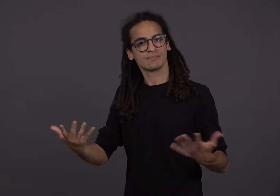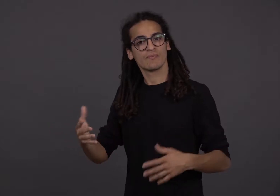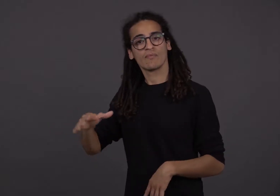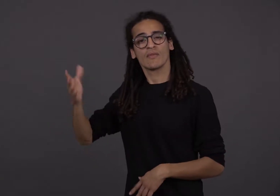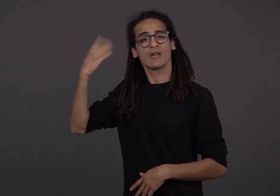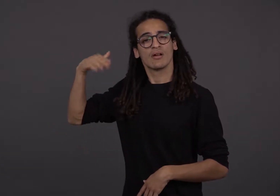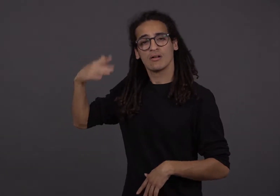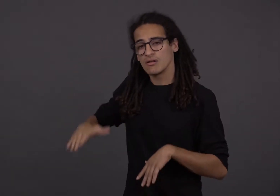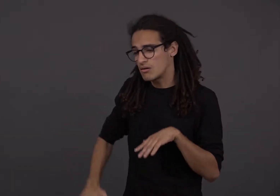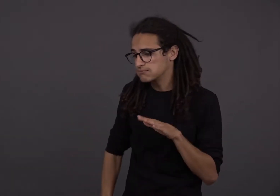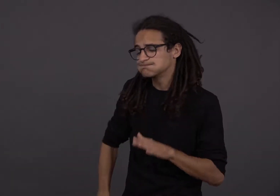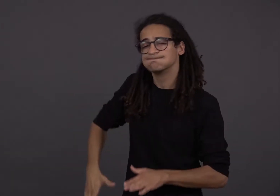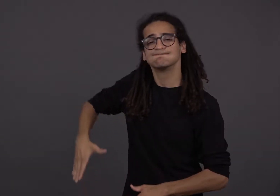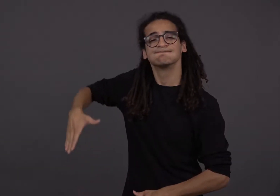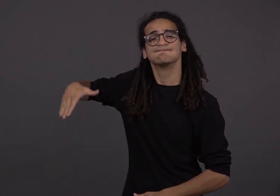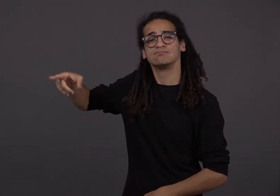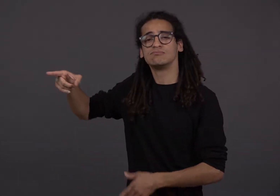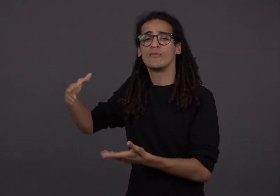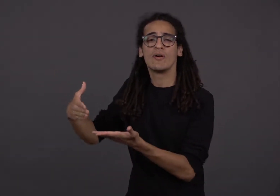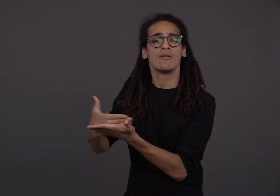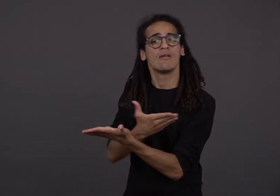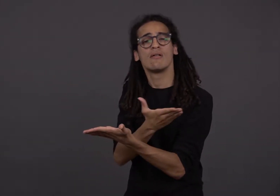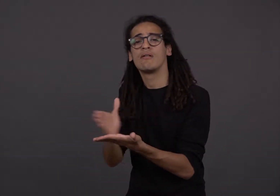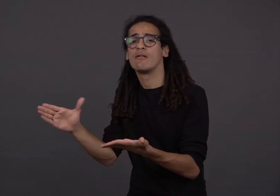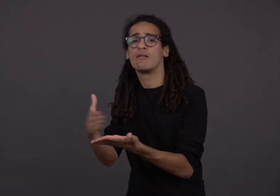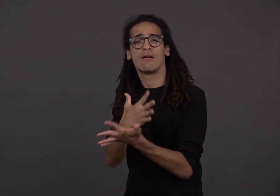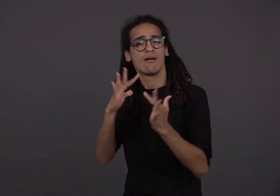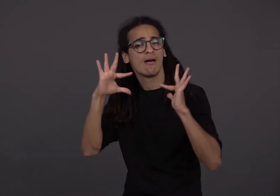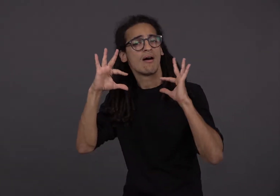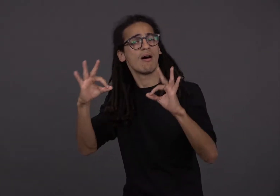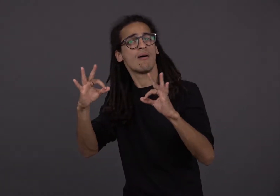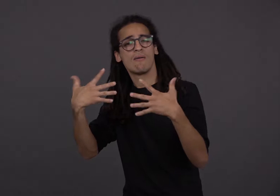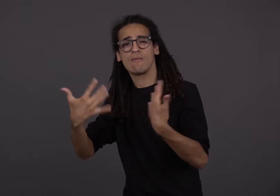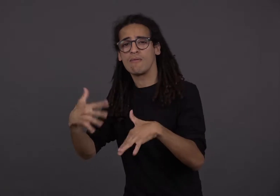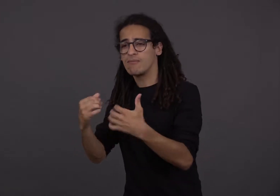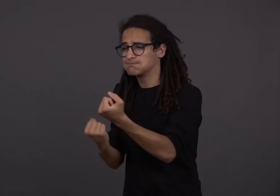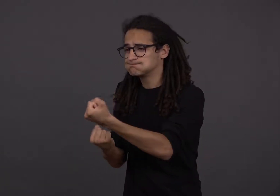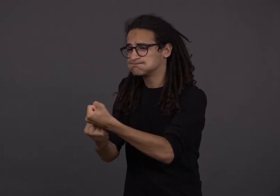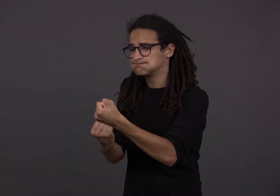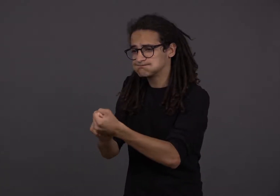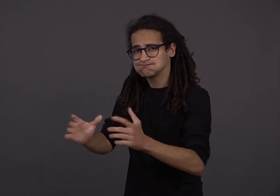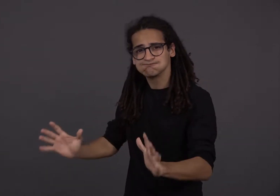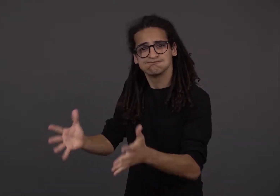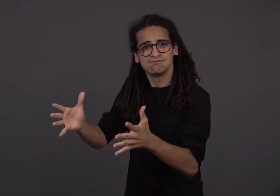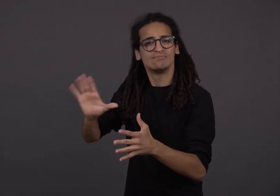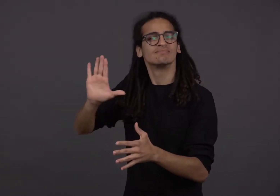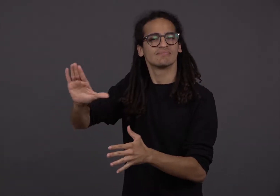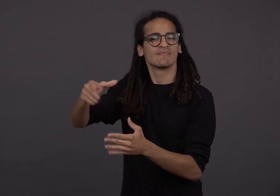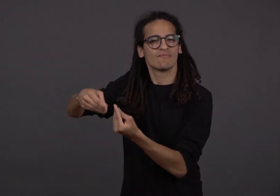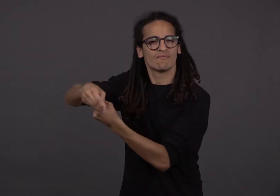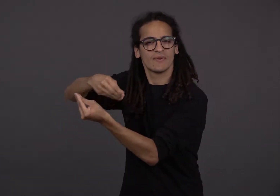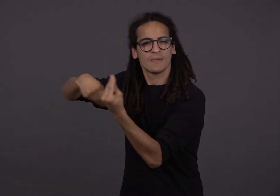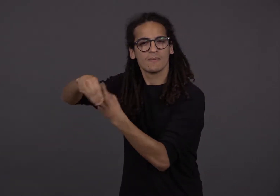“Throughout my life, I have been lucky to have the support